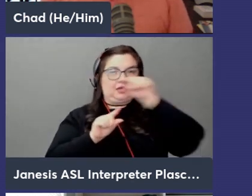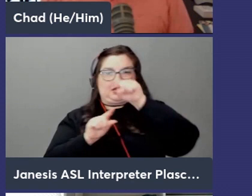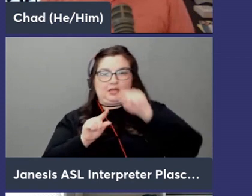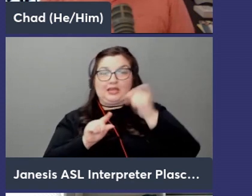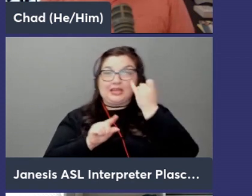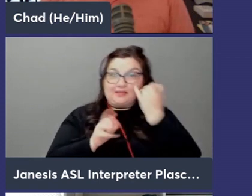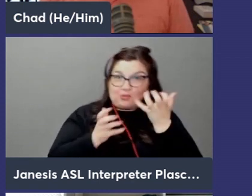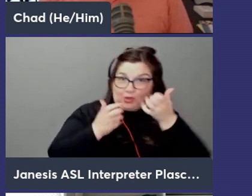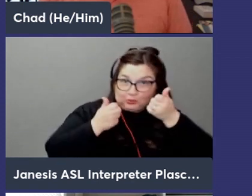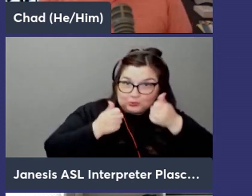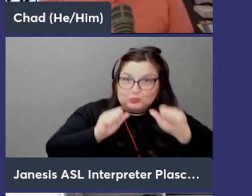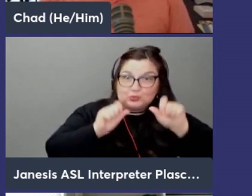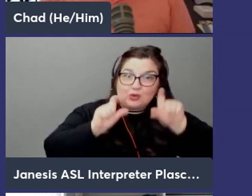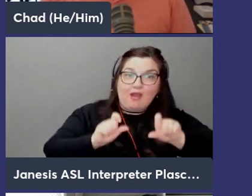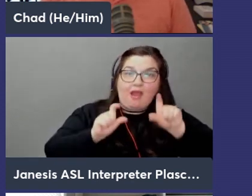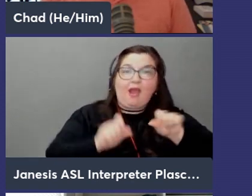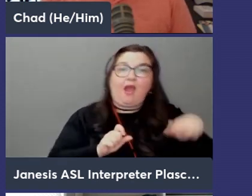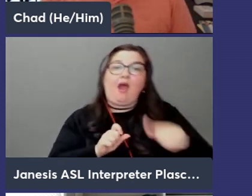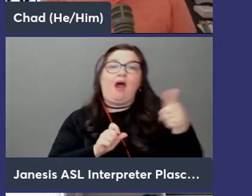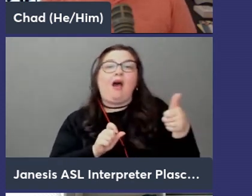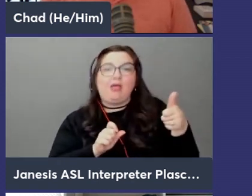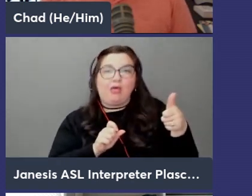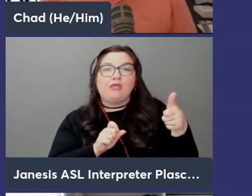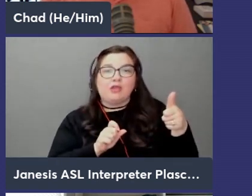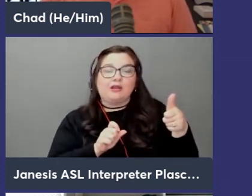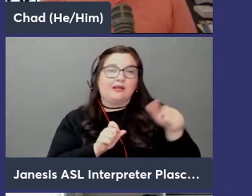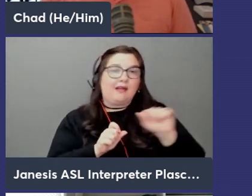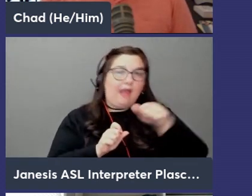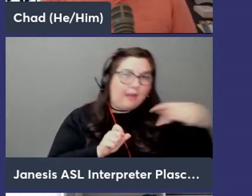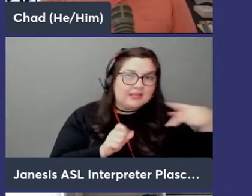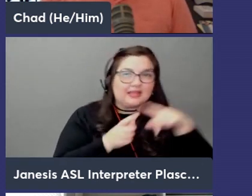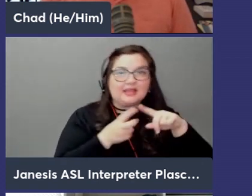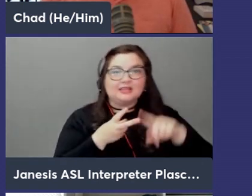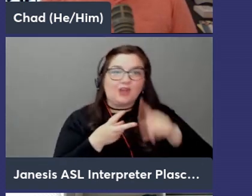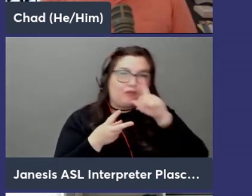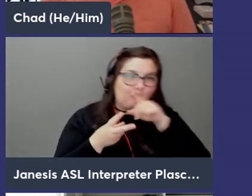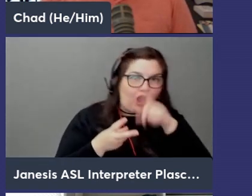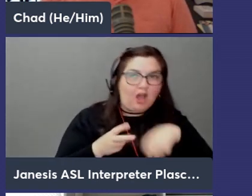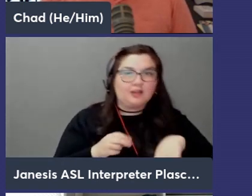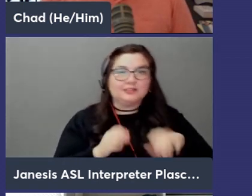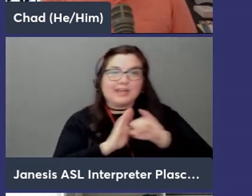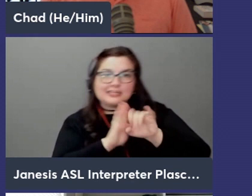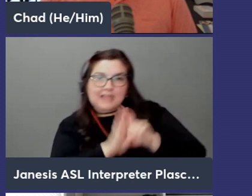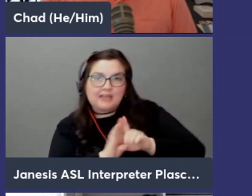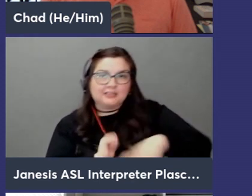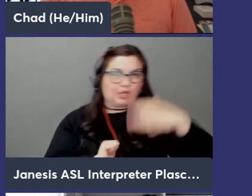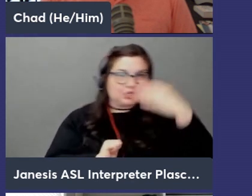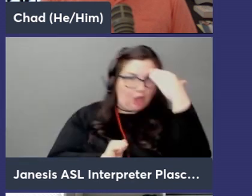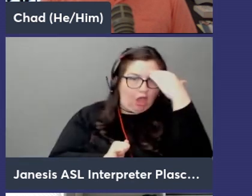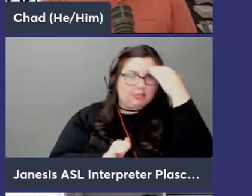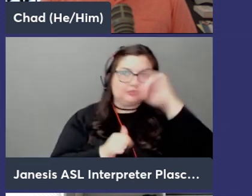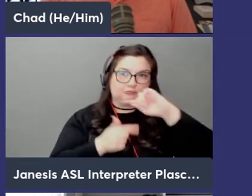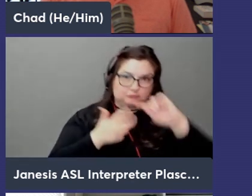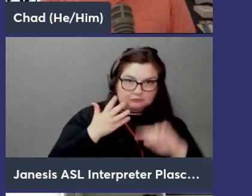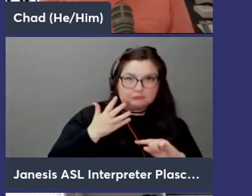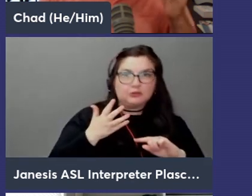some of the other sample applications we have for fraud or identity graphs, or knowledge graphs, and take a look at how those might be usable or useful